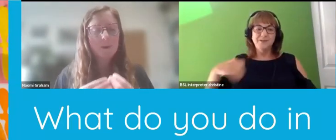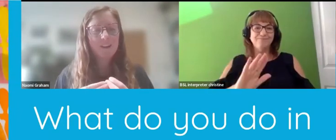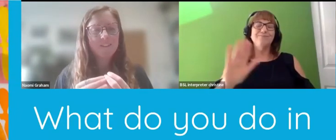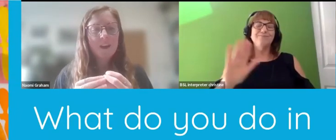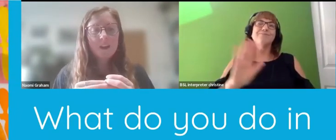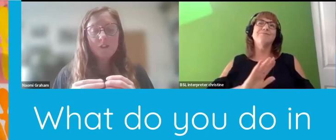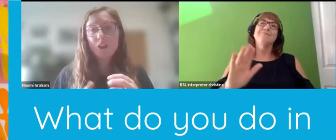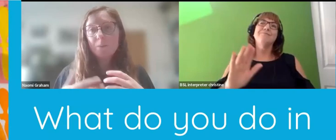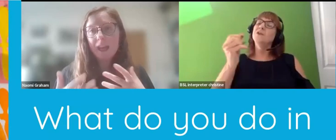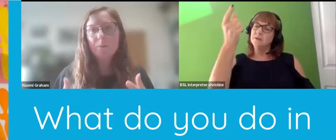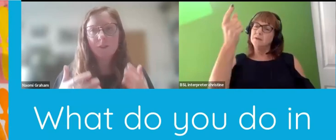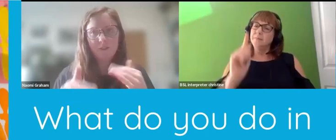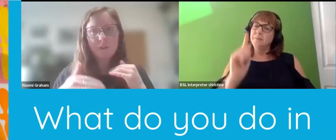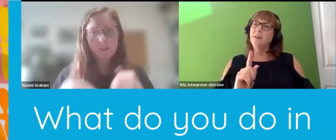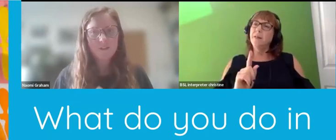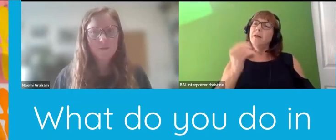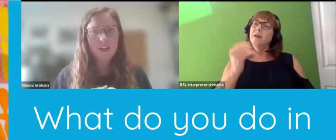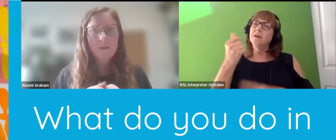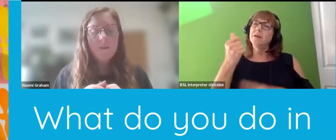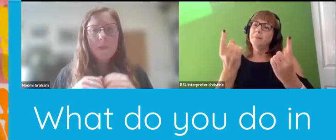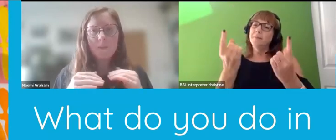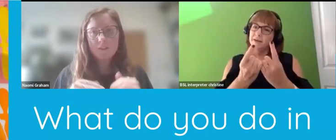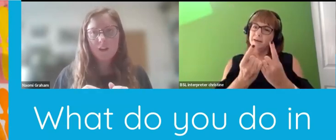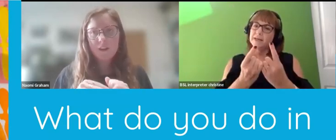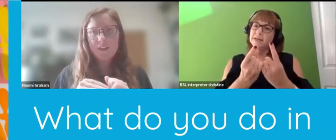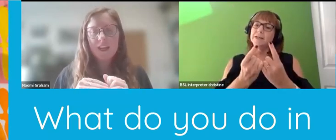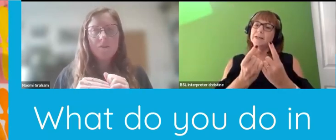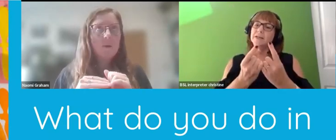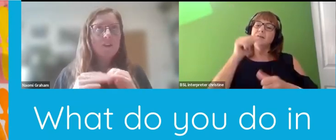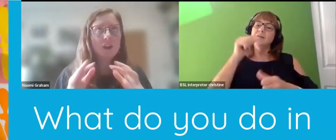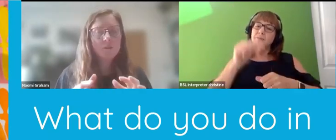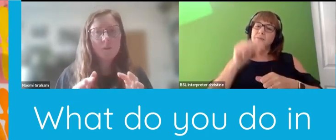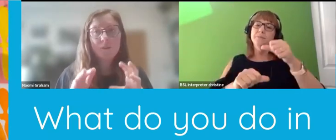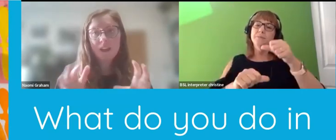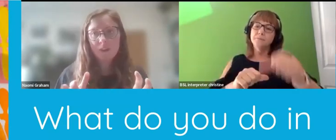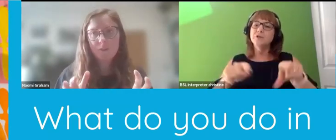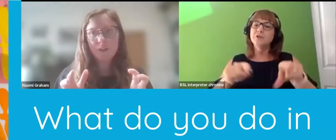help us to be able to feel just right at the start of our day. Now I don't know if any of